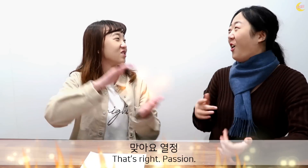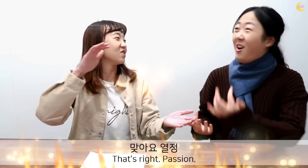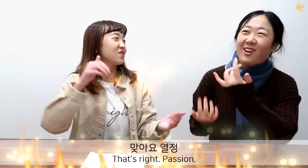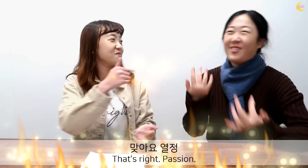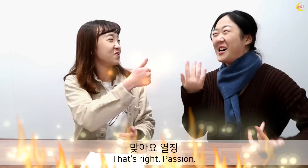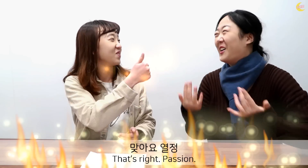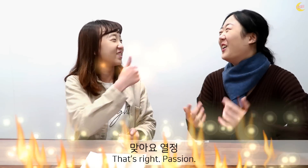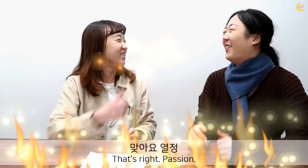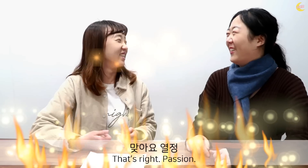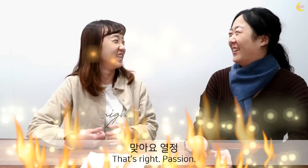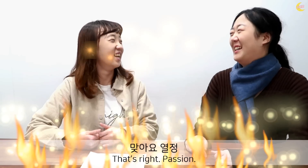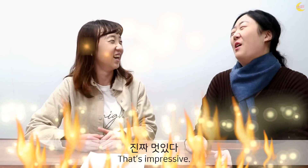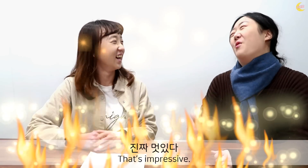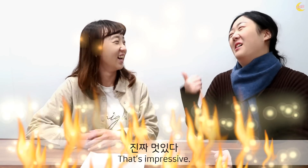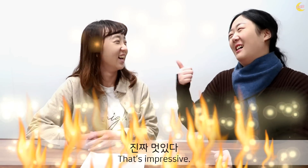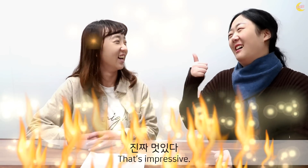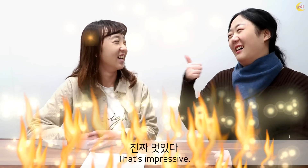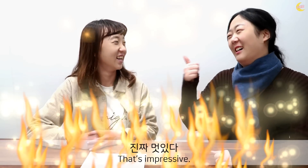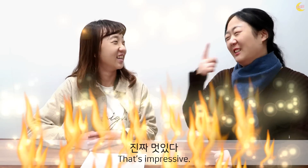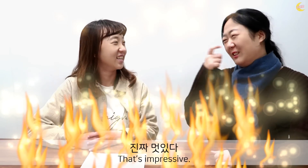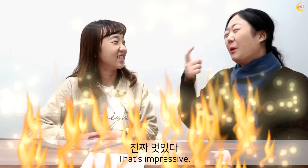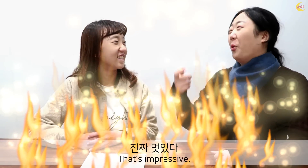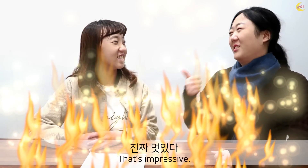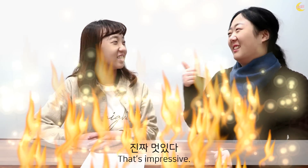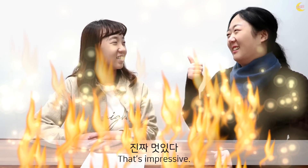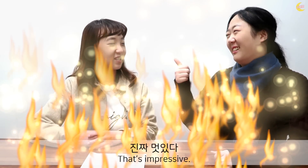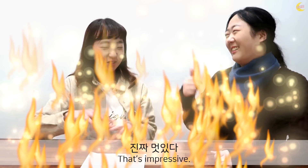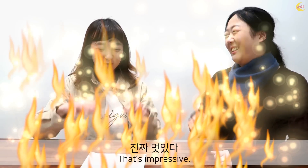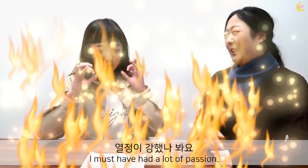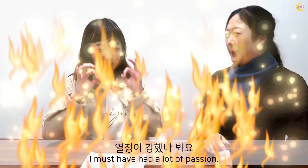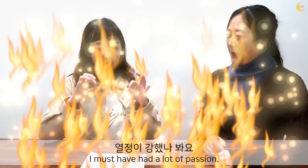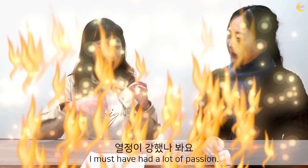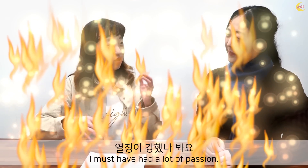That’s right. Passion. That’s impressive.